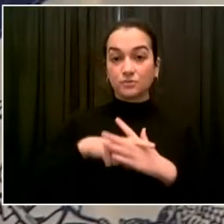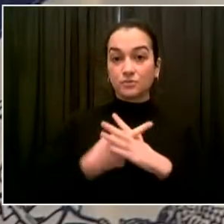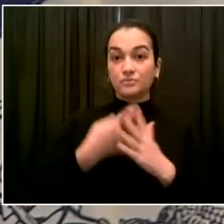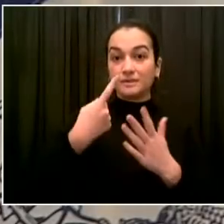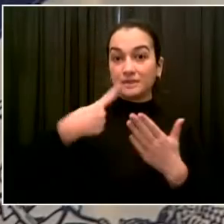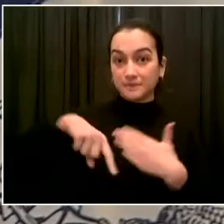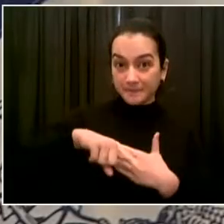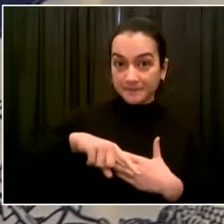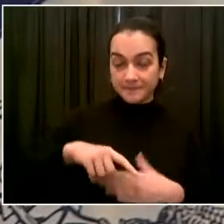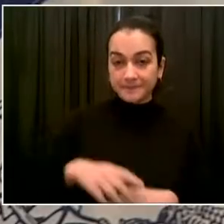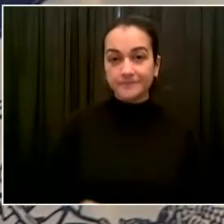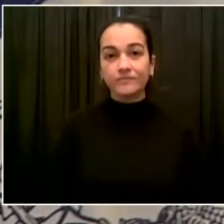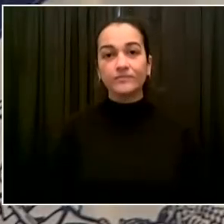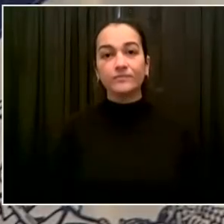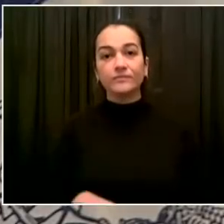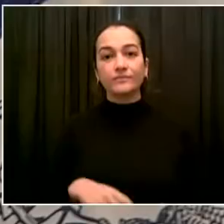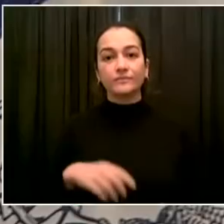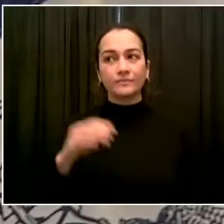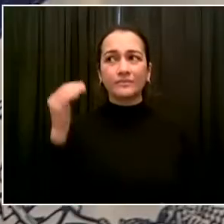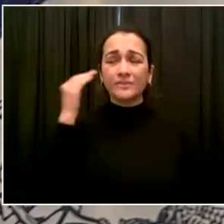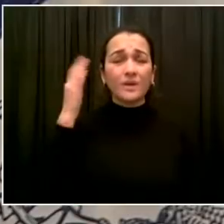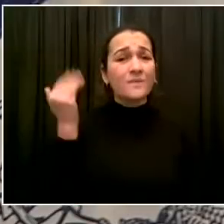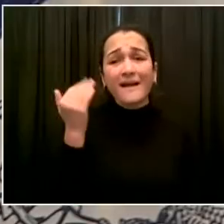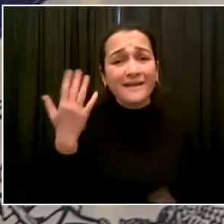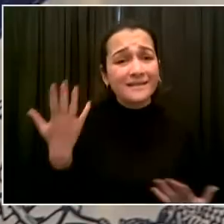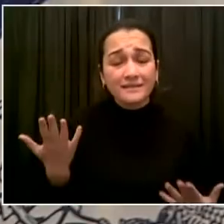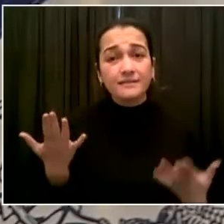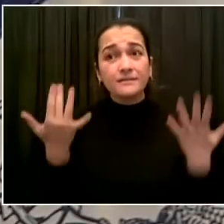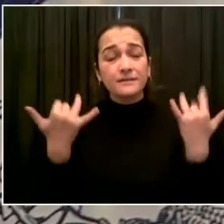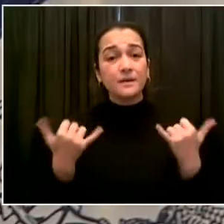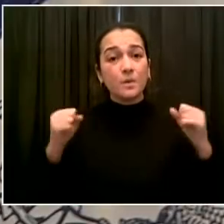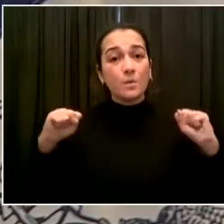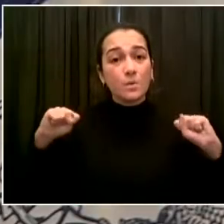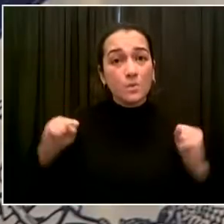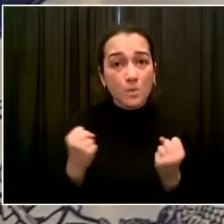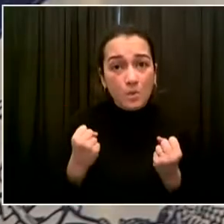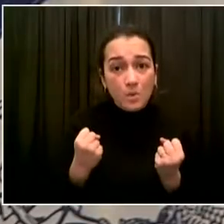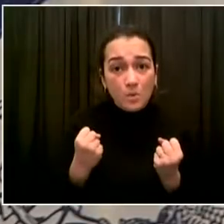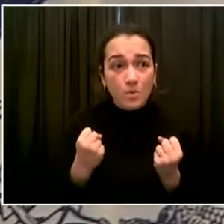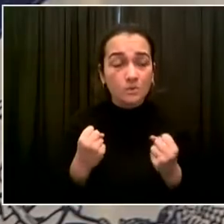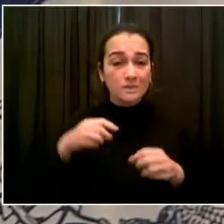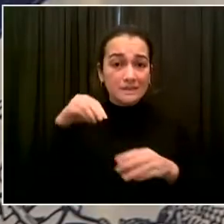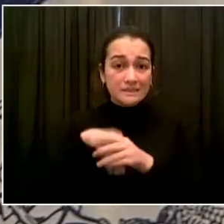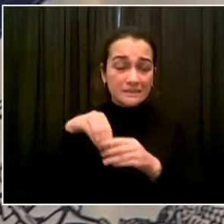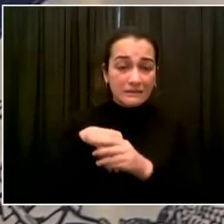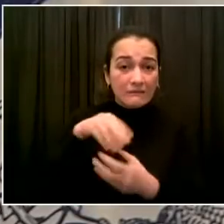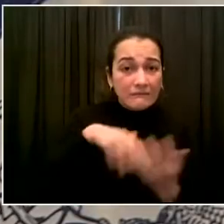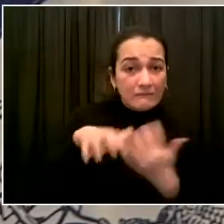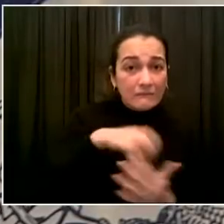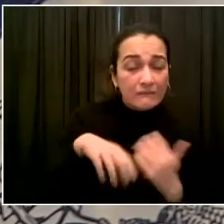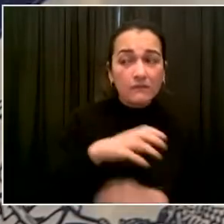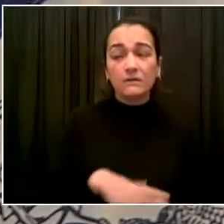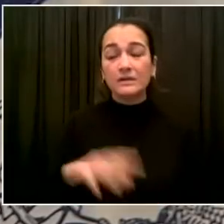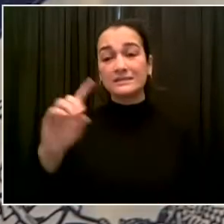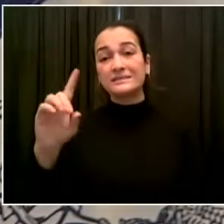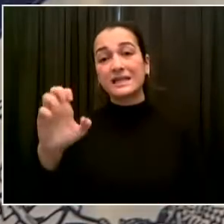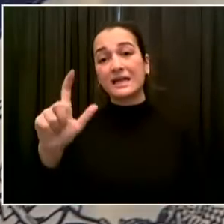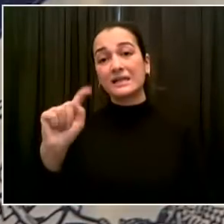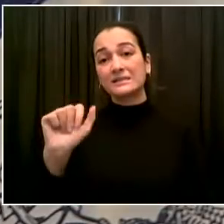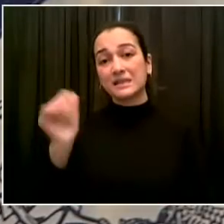MANDATE THAT WE KNEW WE LIVE THE NEEDED IN PART